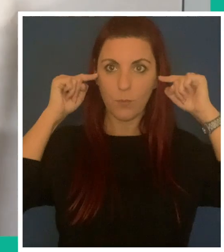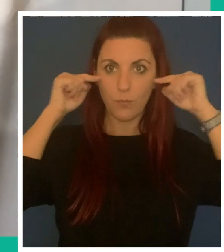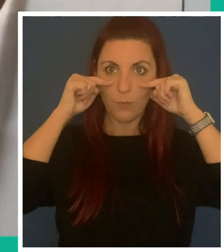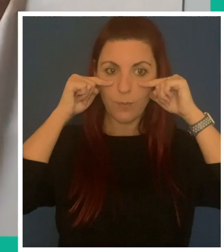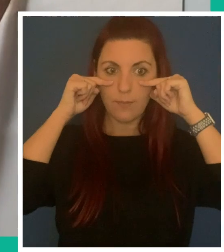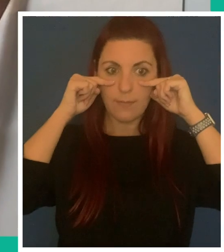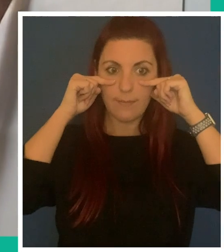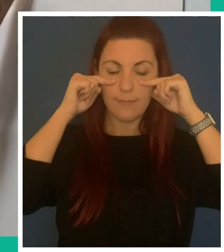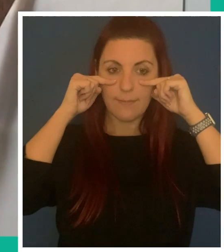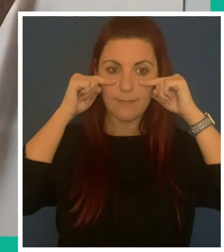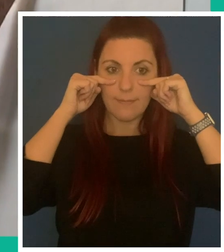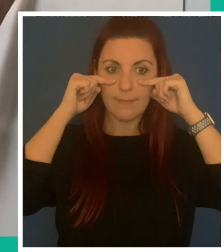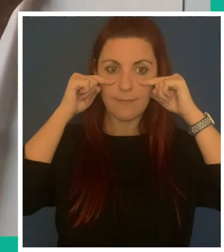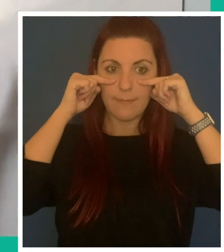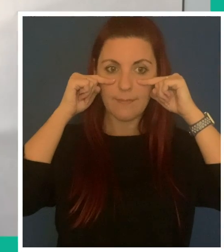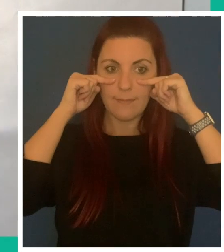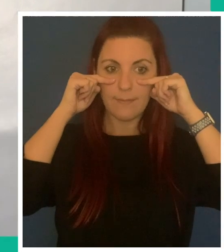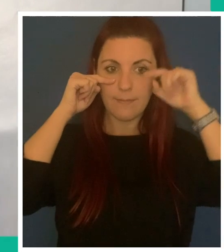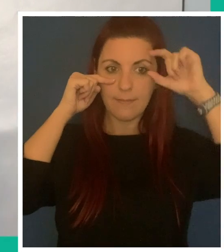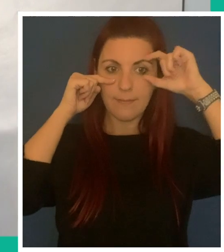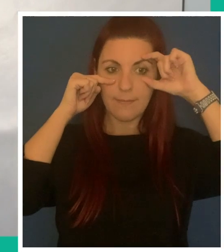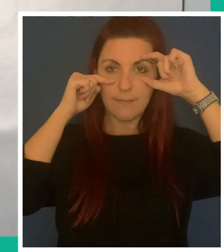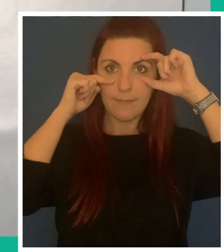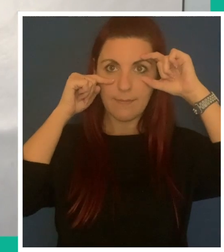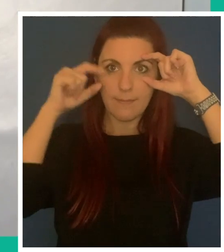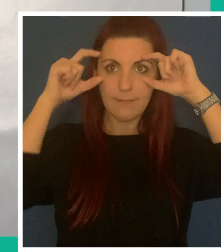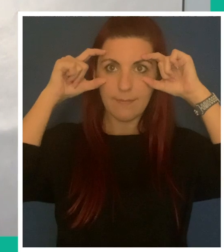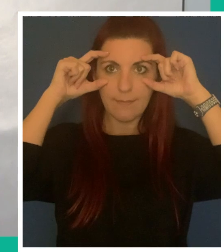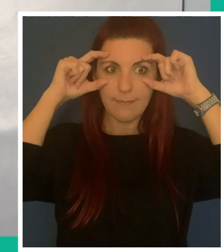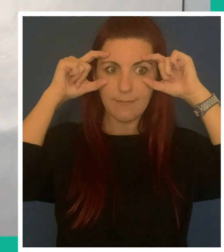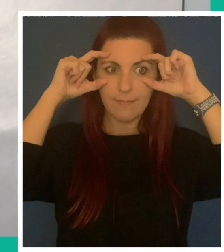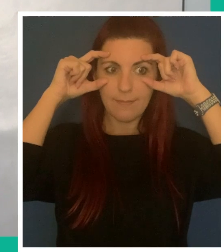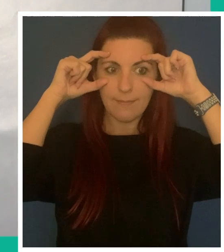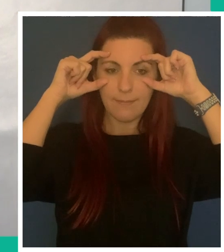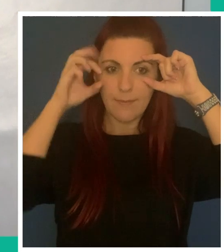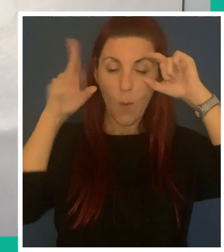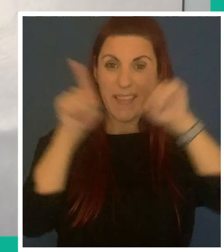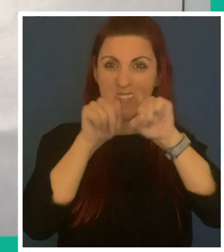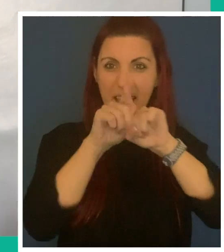And from here to the top of her eye and then I'm going to do the same on the other side.